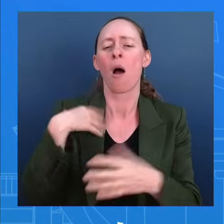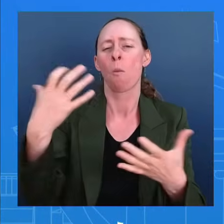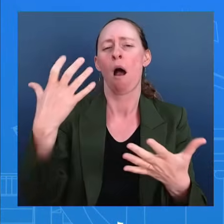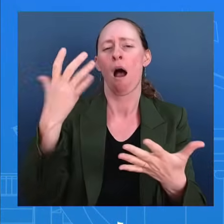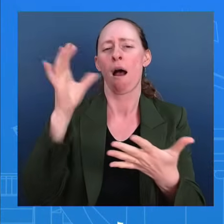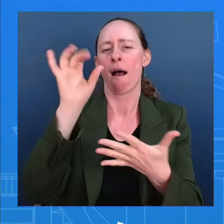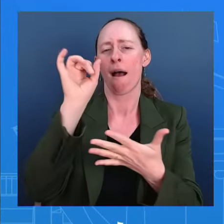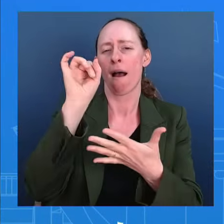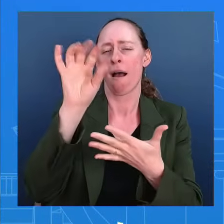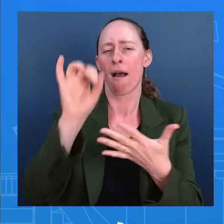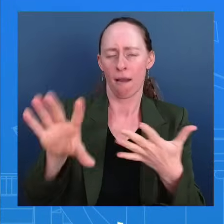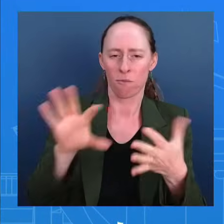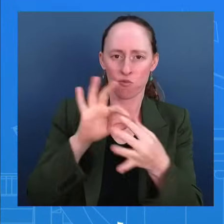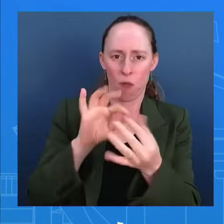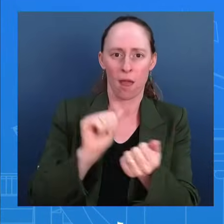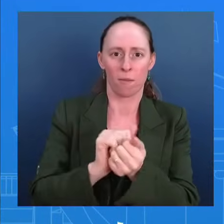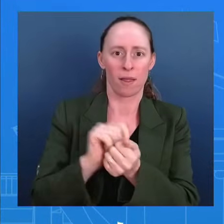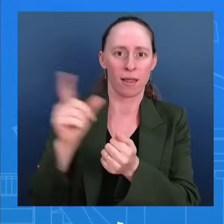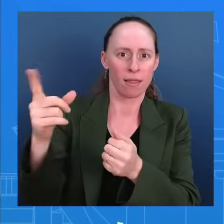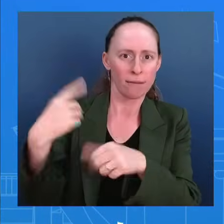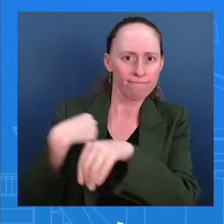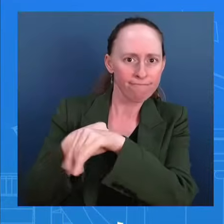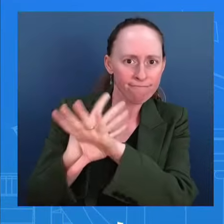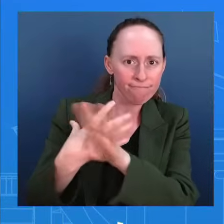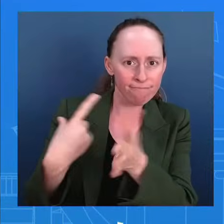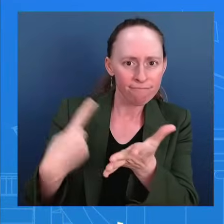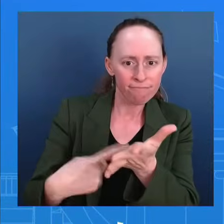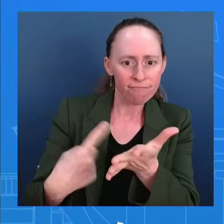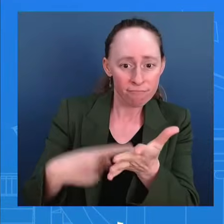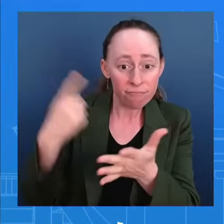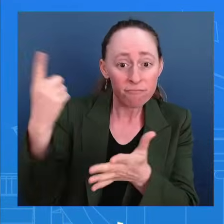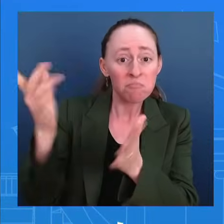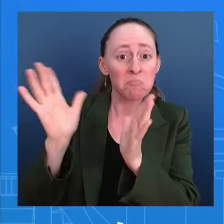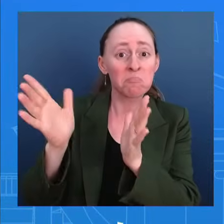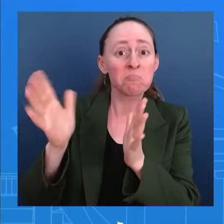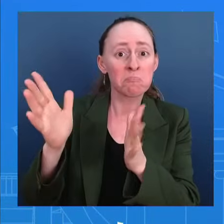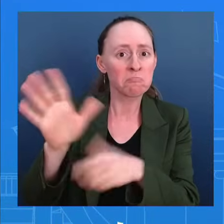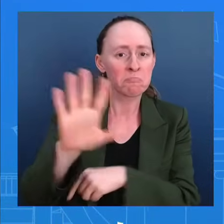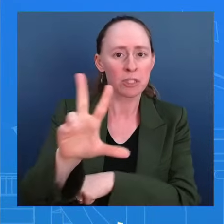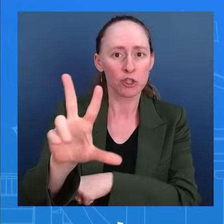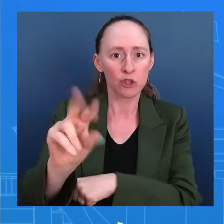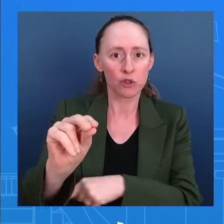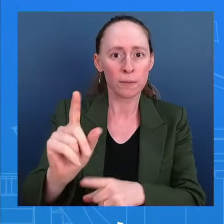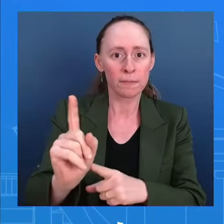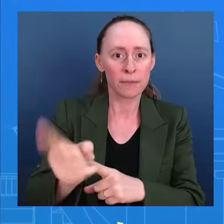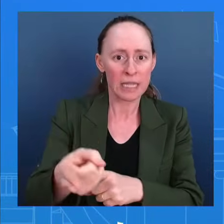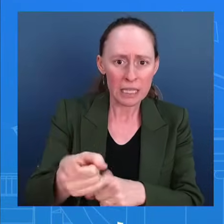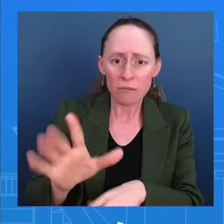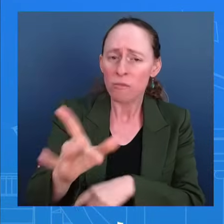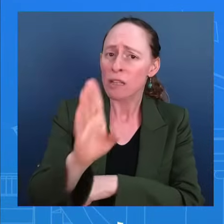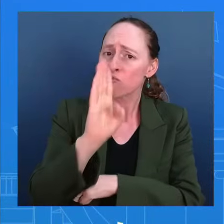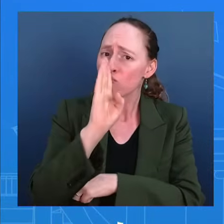It was 30 minutes long. It was direct. It was productive -- obviously, the call that the president had with the prime minister of Israel.